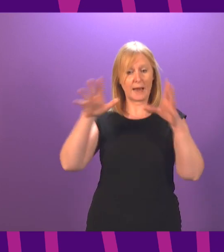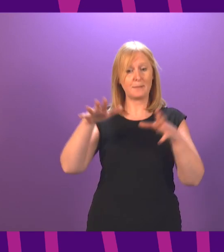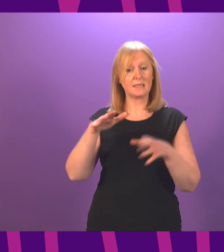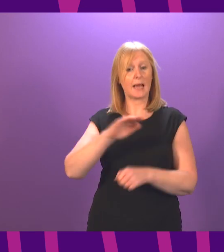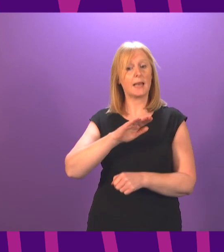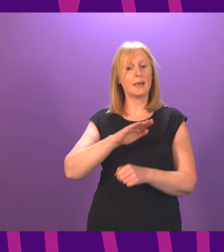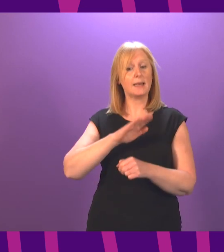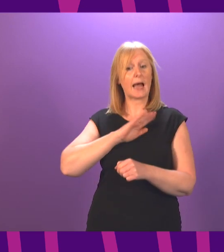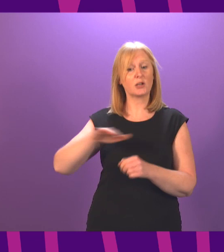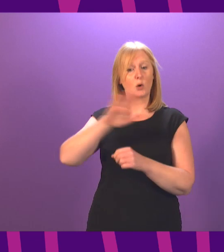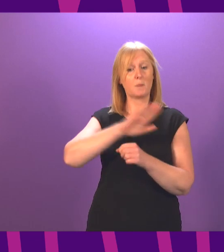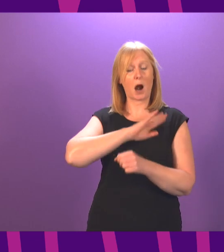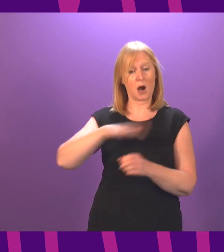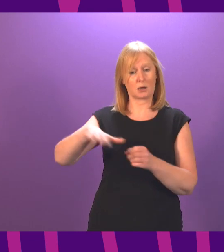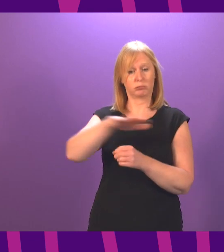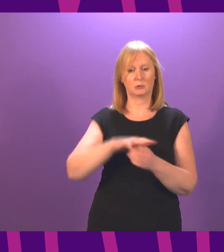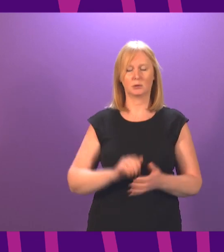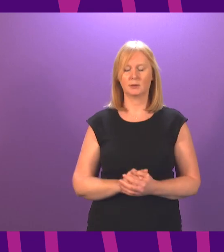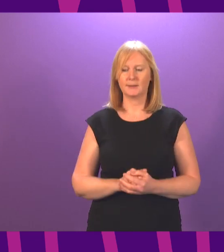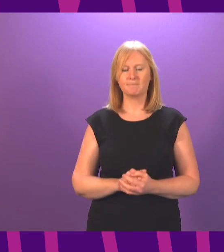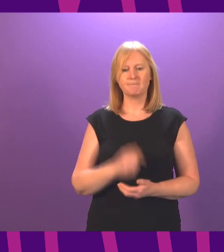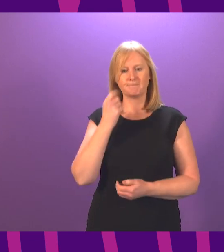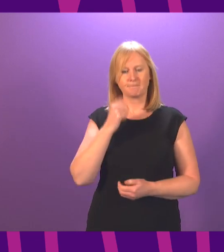The First Minister (Nicola Sturgeon): As I understand it, such decisions are not